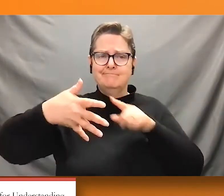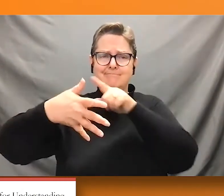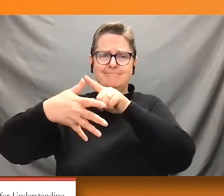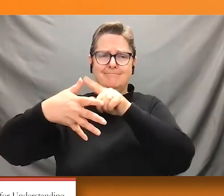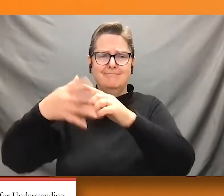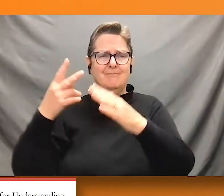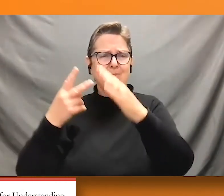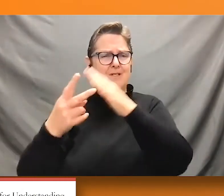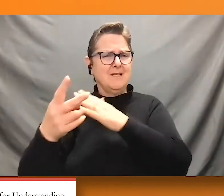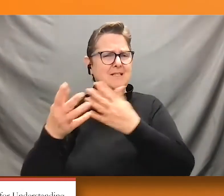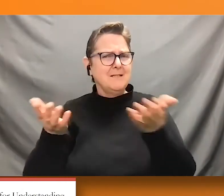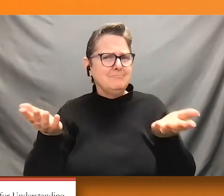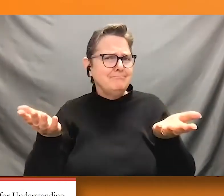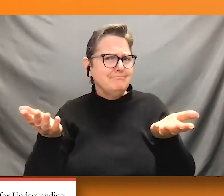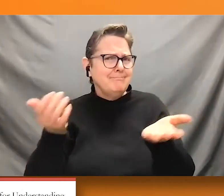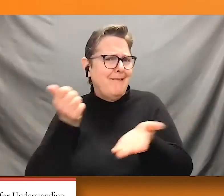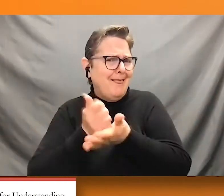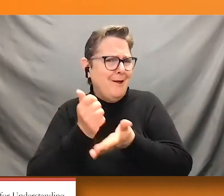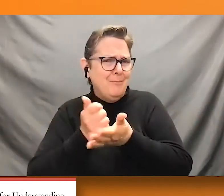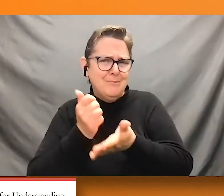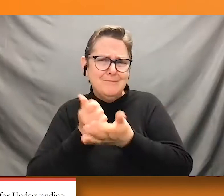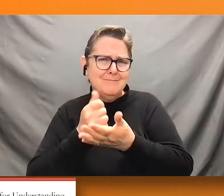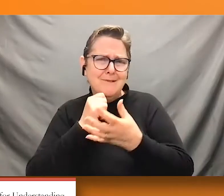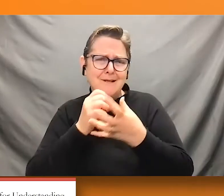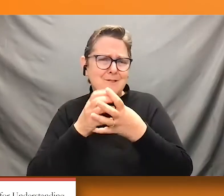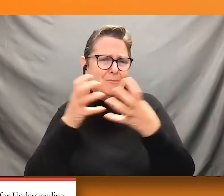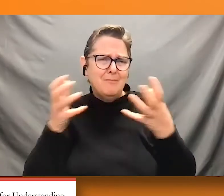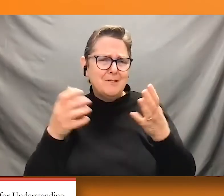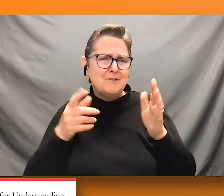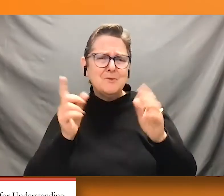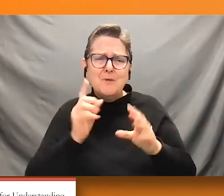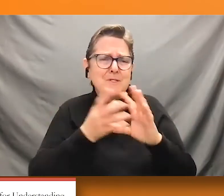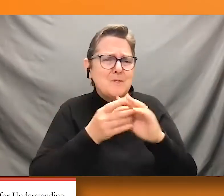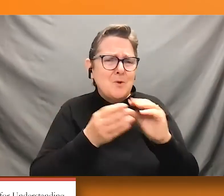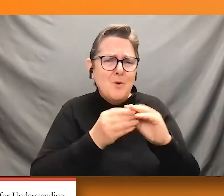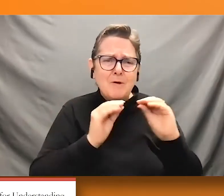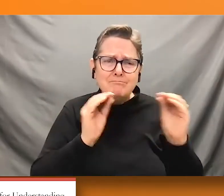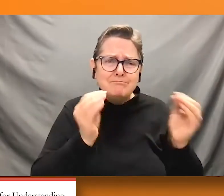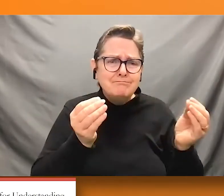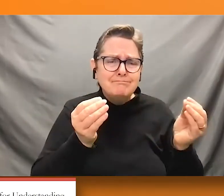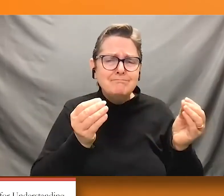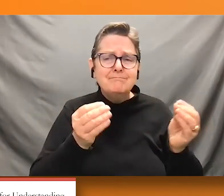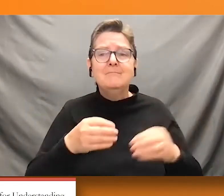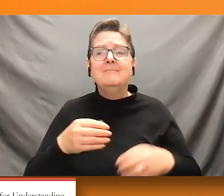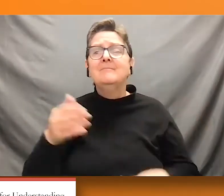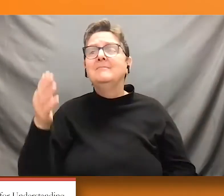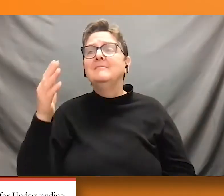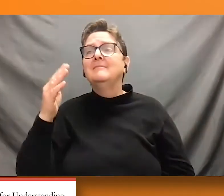Predicting's probably not gonna help you very much. There's no story there. You can't really predict where it's gonna go.